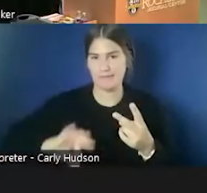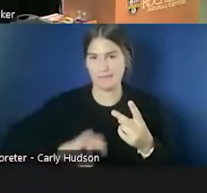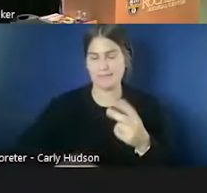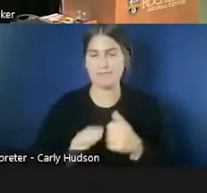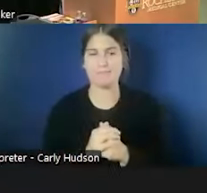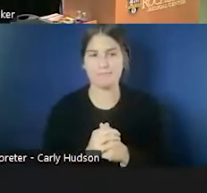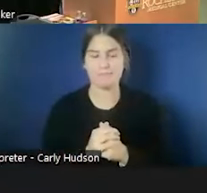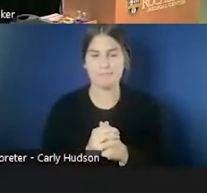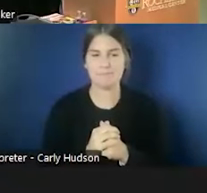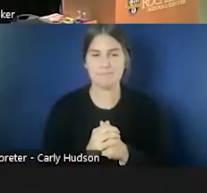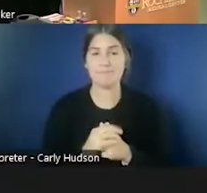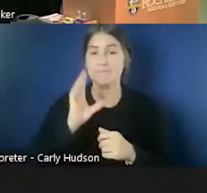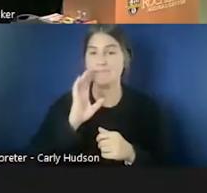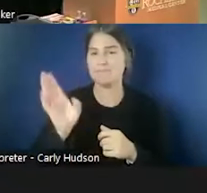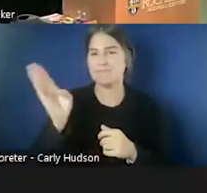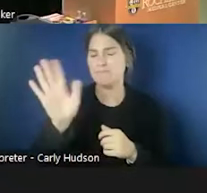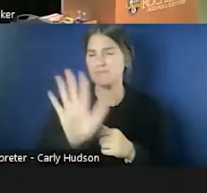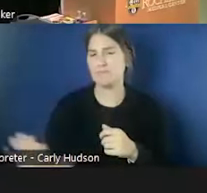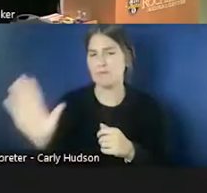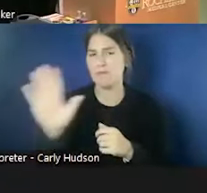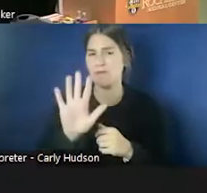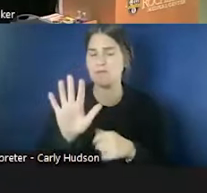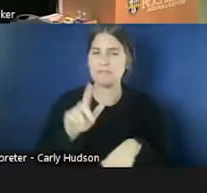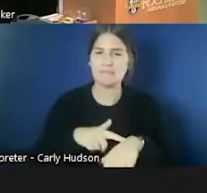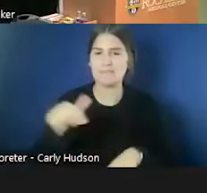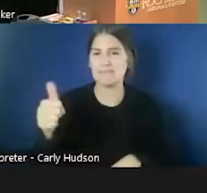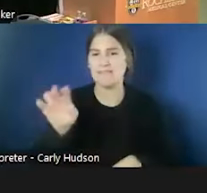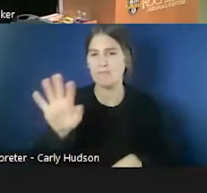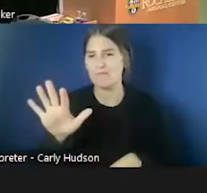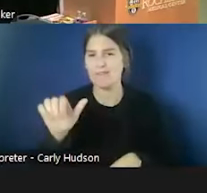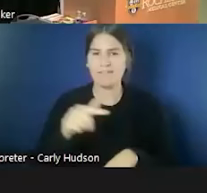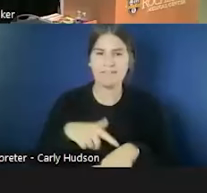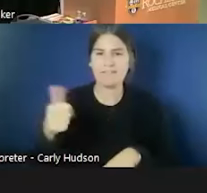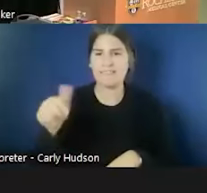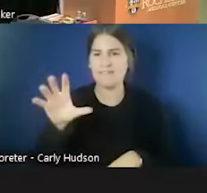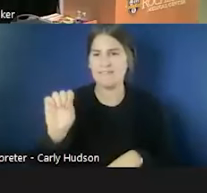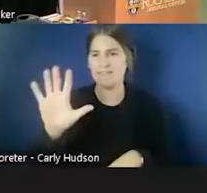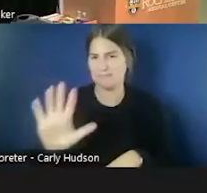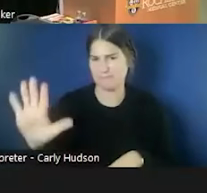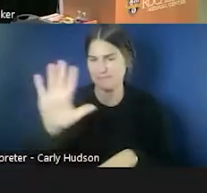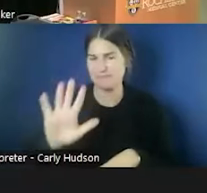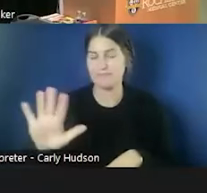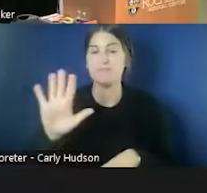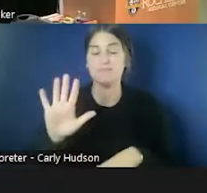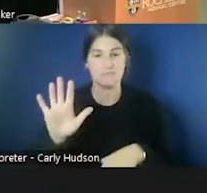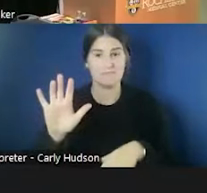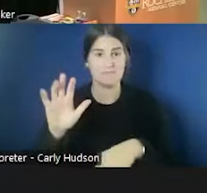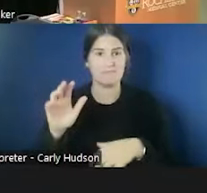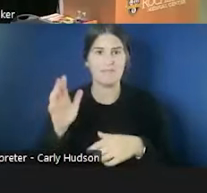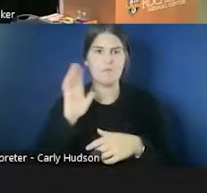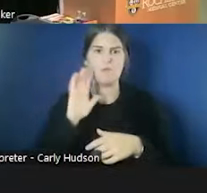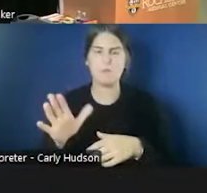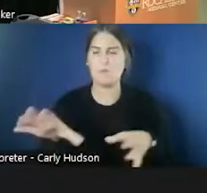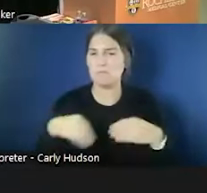presenting until about uh 1045 1050 at which time we'll take questions and answers uh please hold